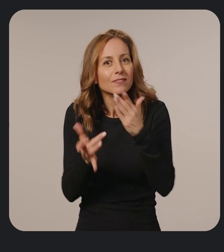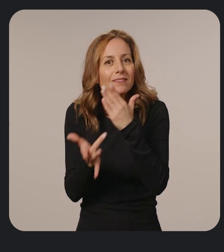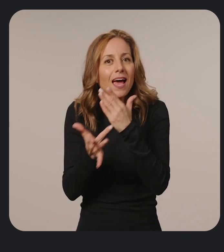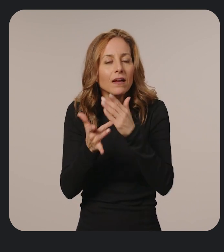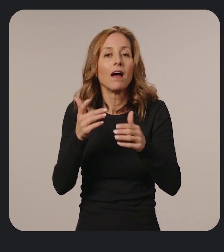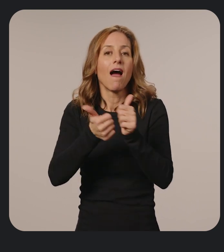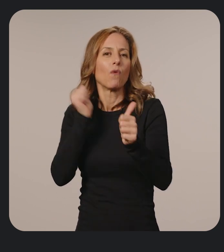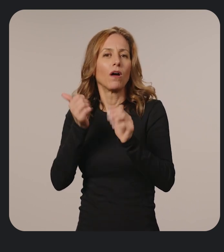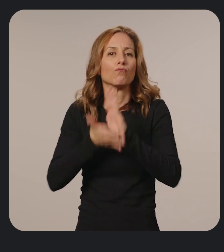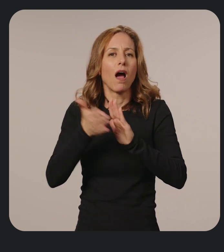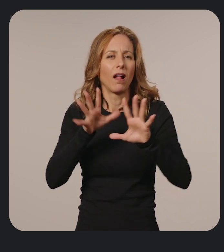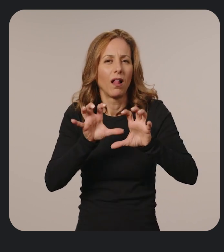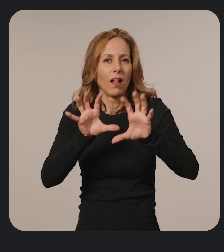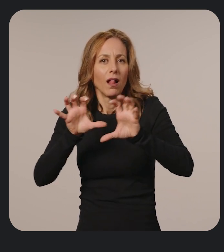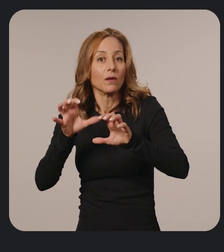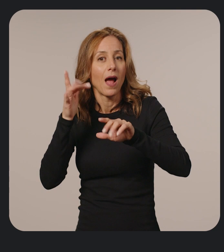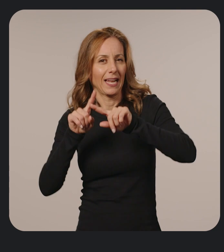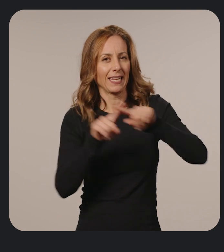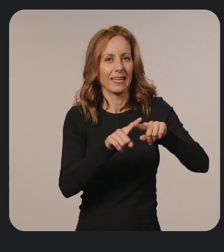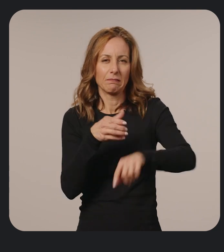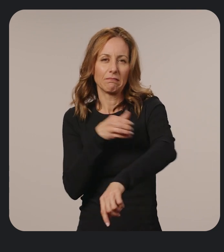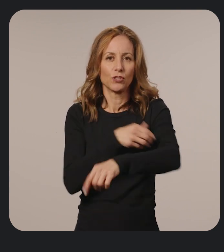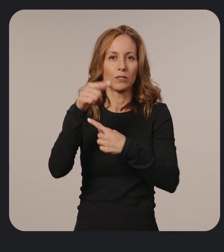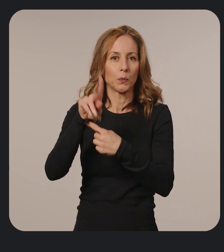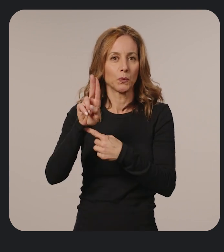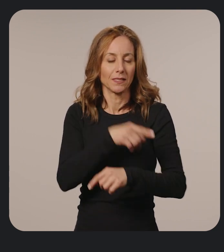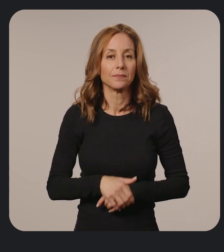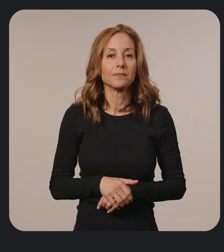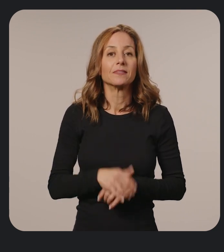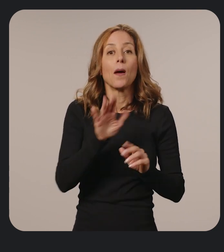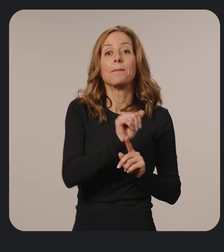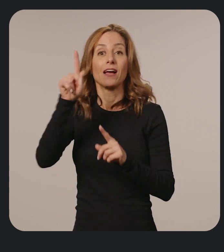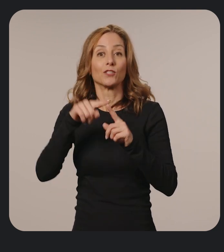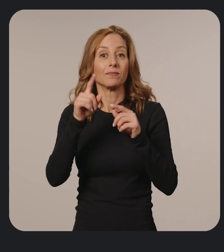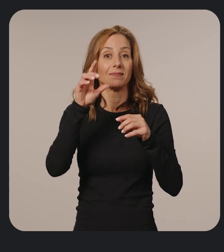using a different technique that avoids runtime jank by leaning into the strength of modern GPUs.